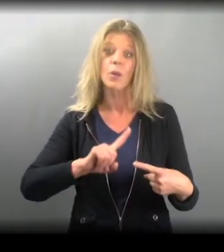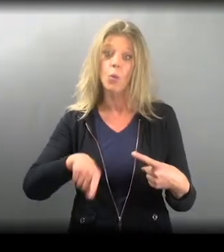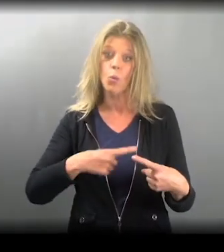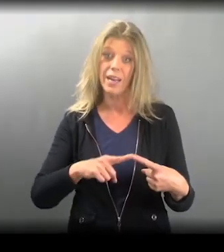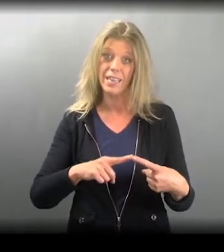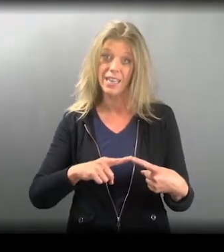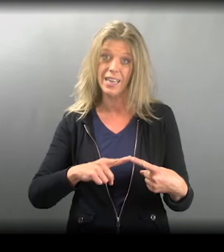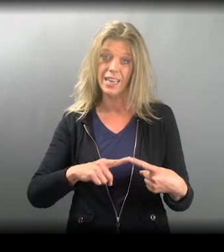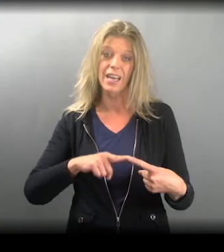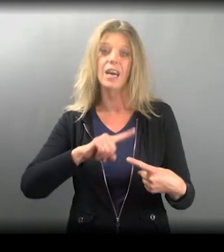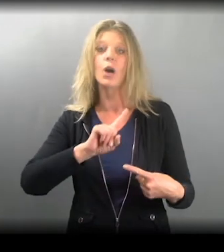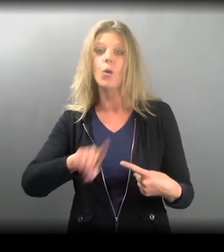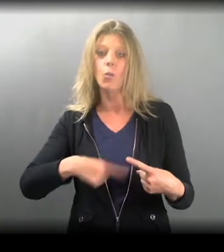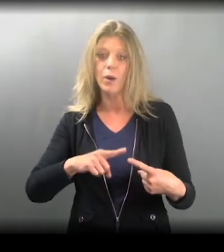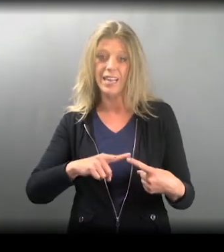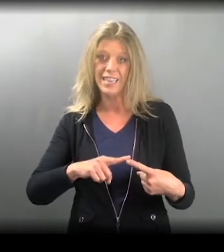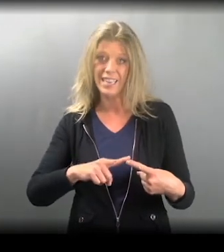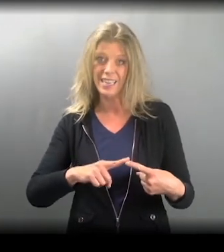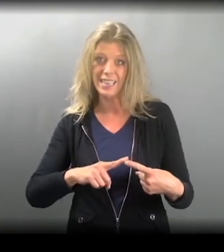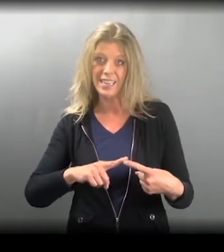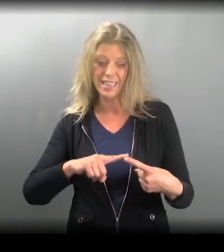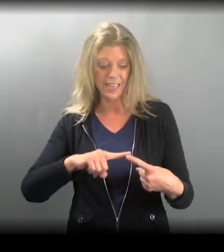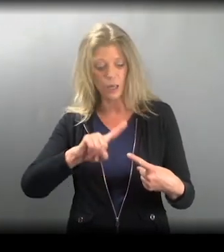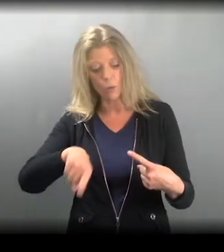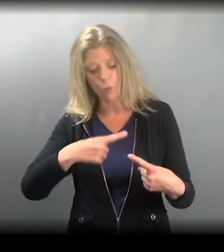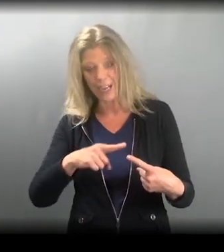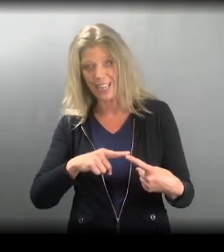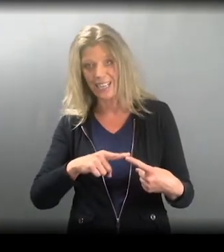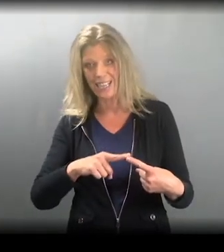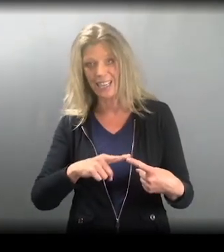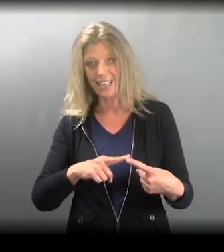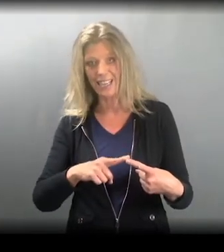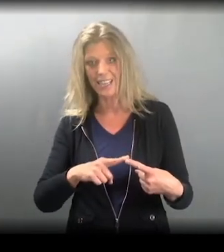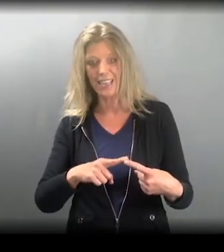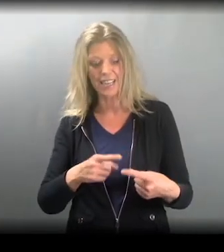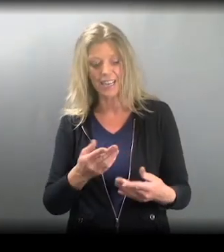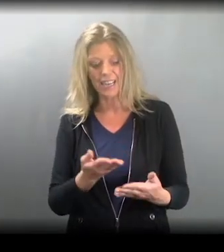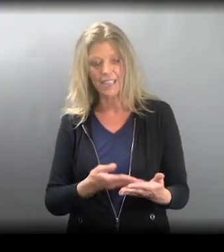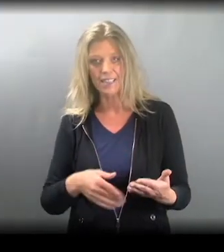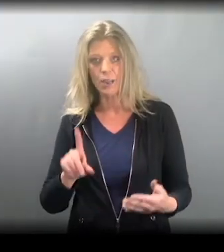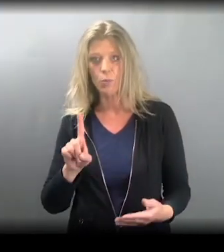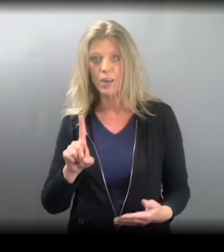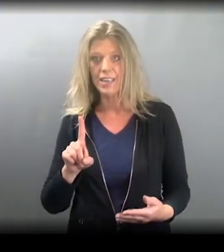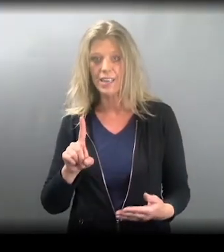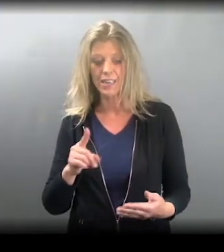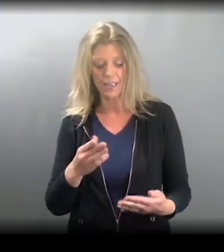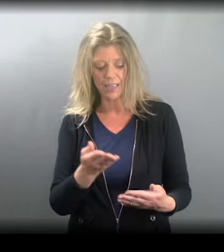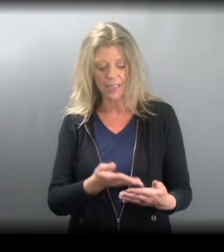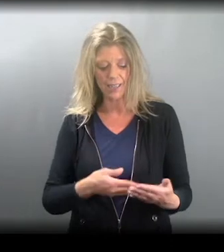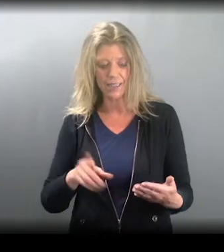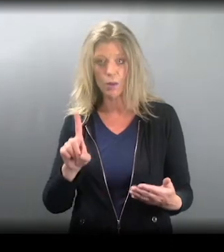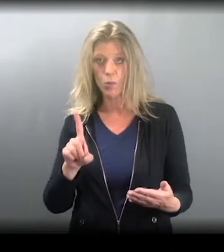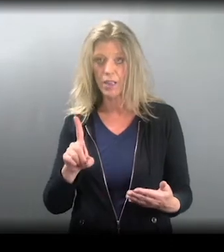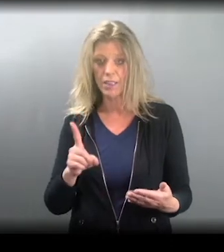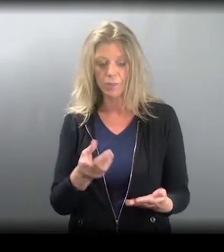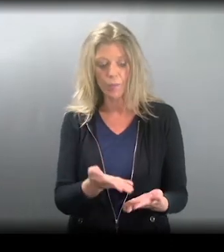WHEN SOMEONE